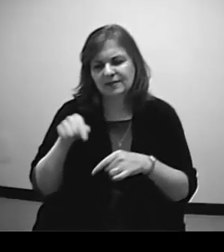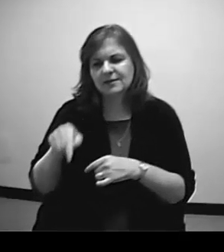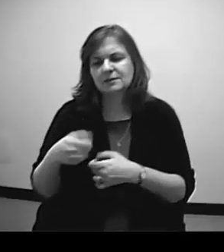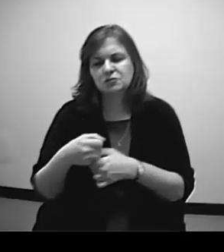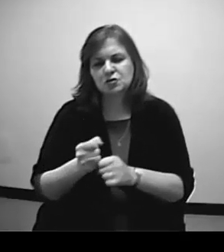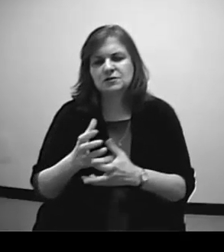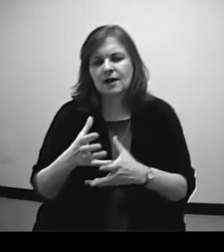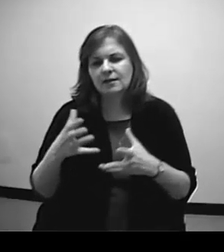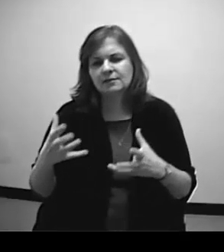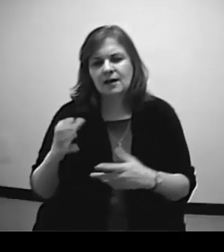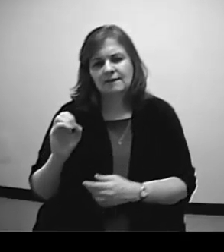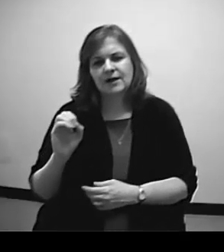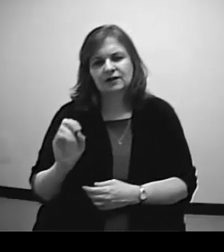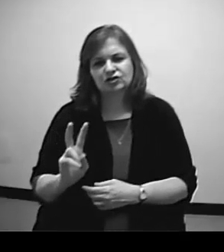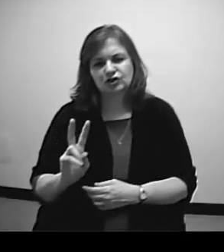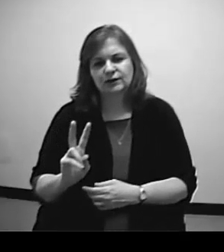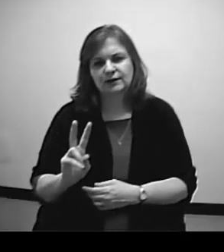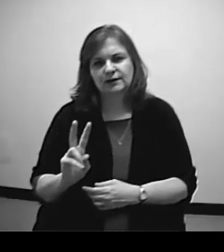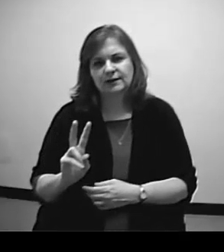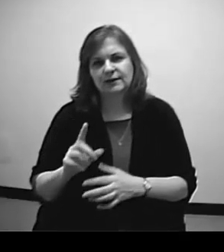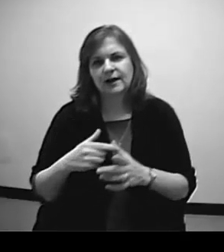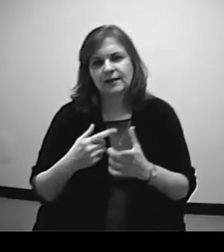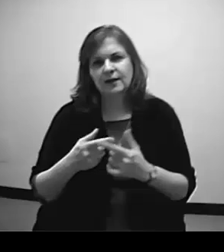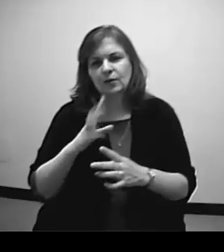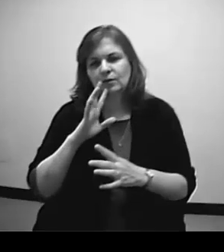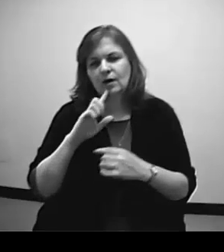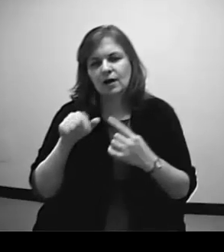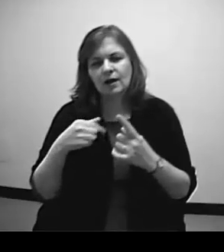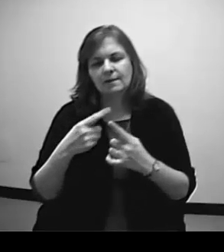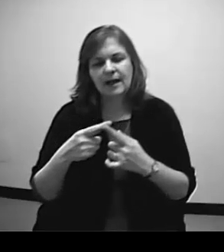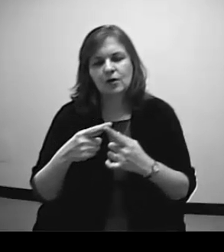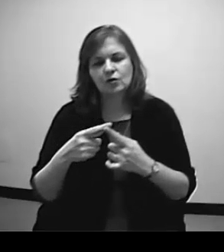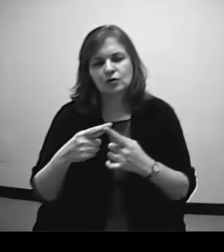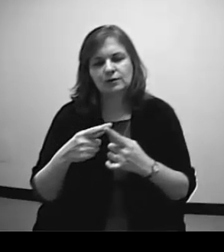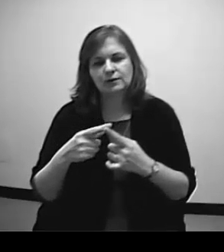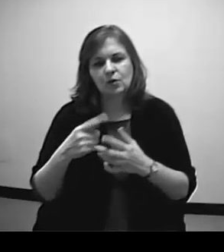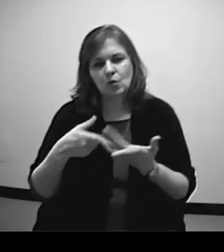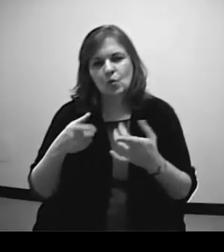produces very high levels of oxygen and when we talk about evolutionary